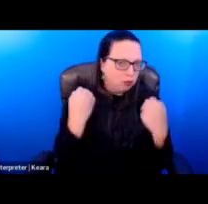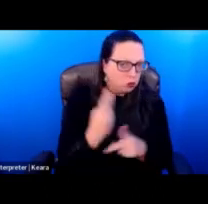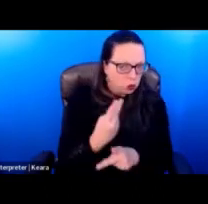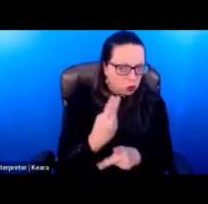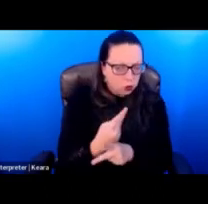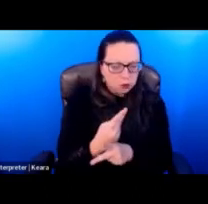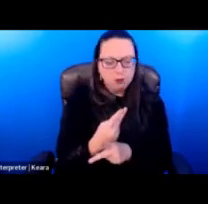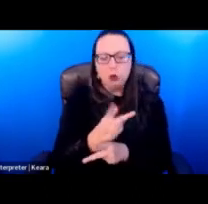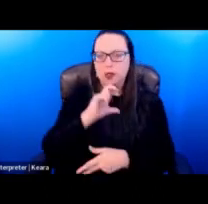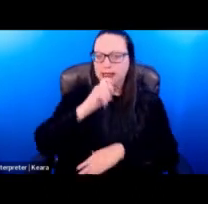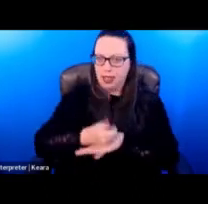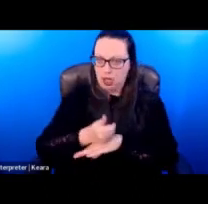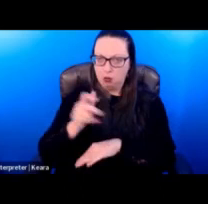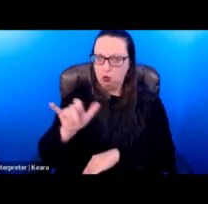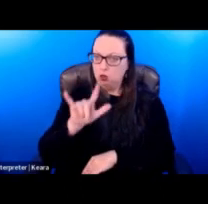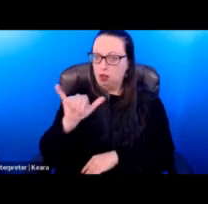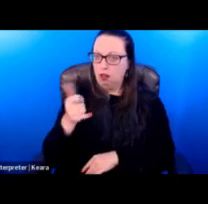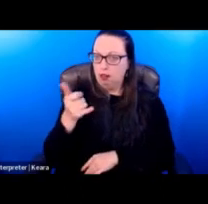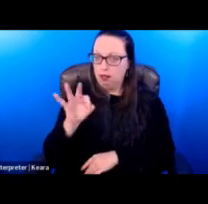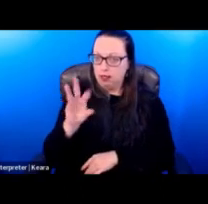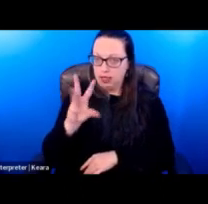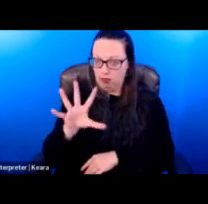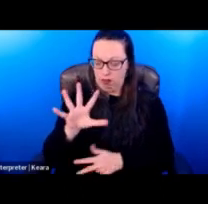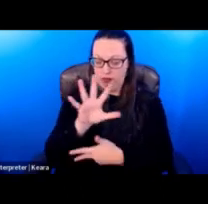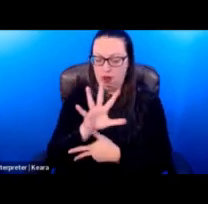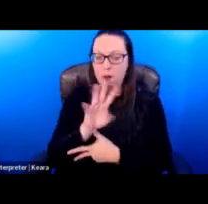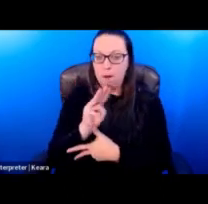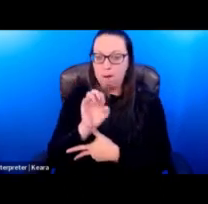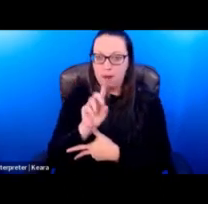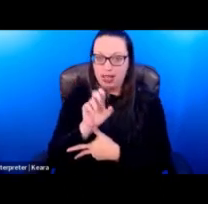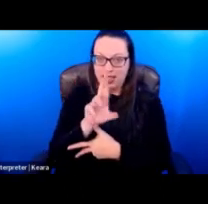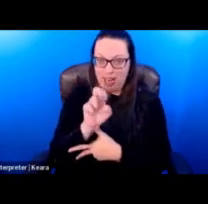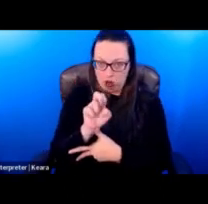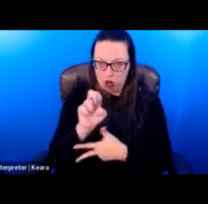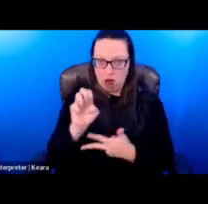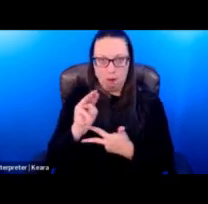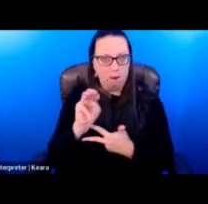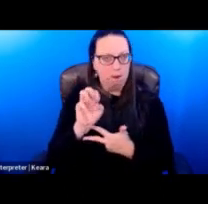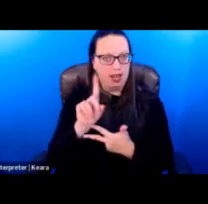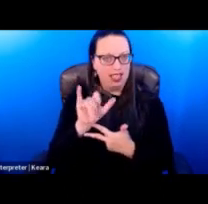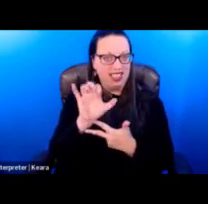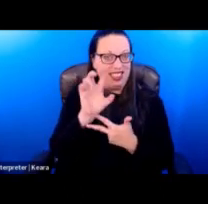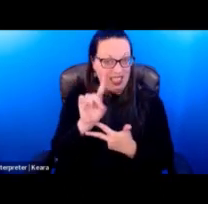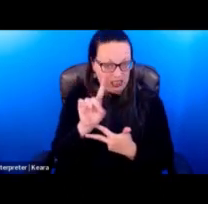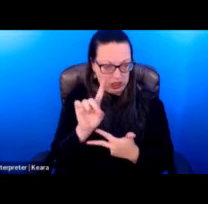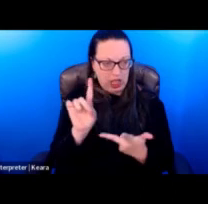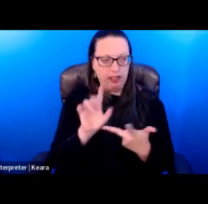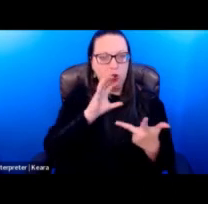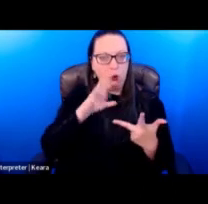all in July of 1965, Medicare, Medicaid and the Older Americans Act designed to complement one another and to provide those